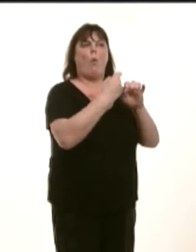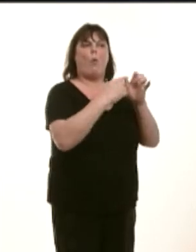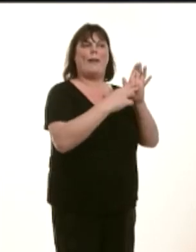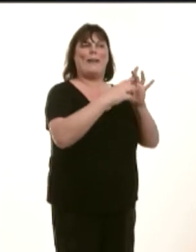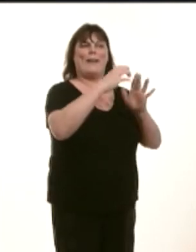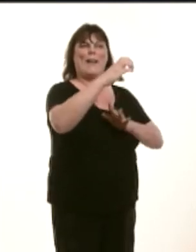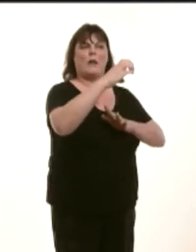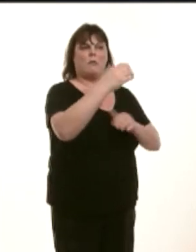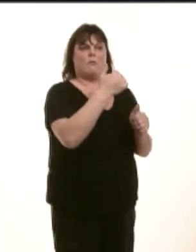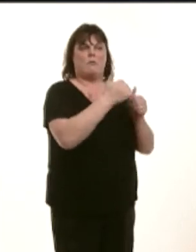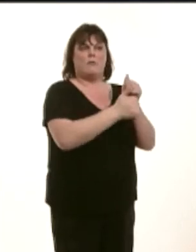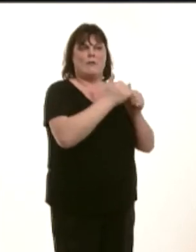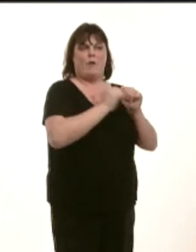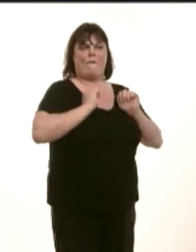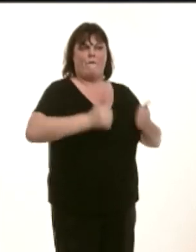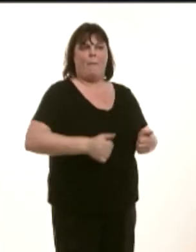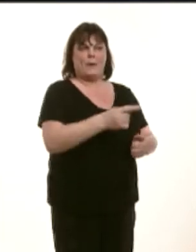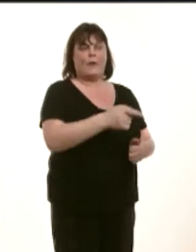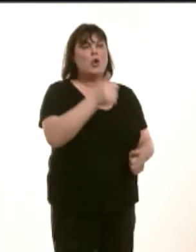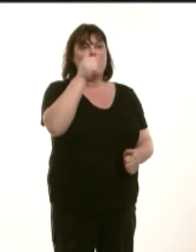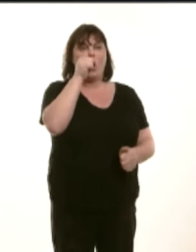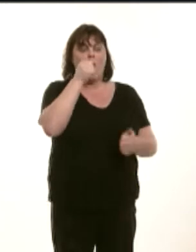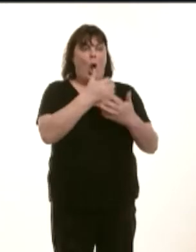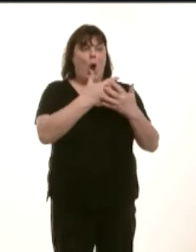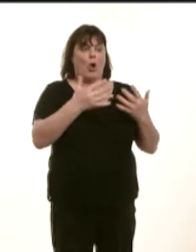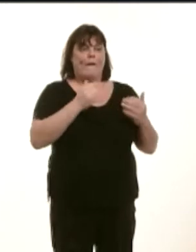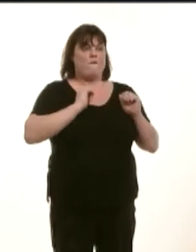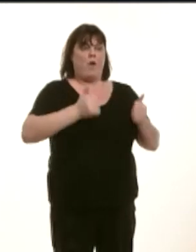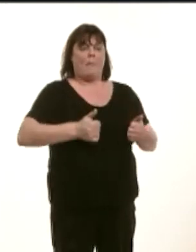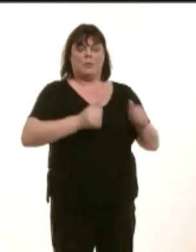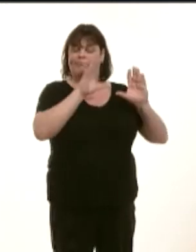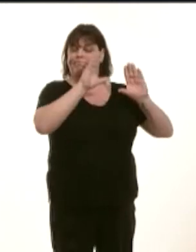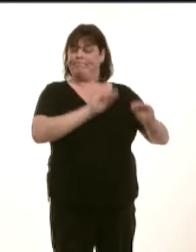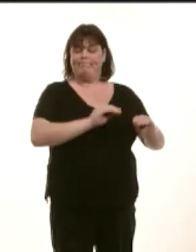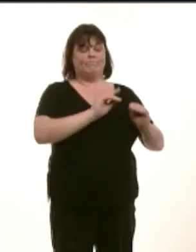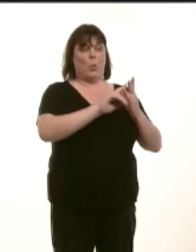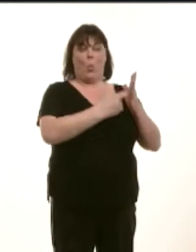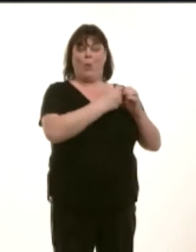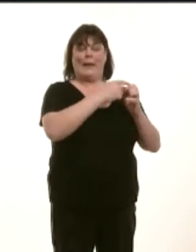may well know, thereís been an alarming exodus from organic in recent months, driven partly